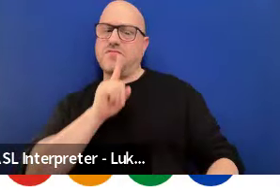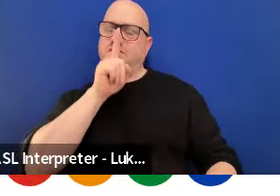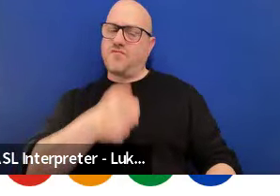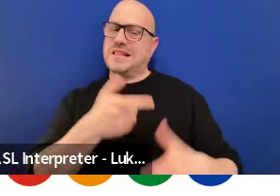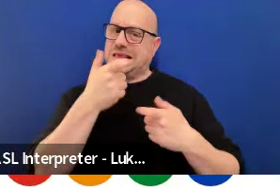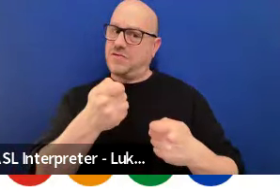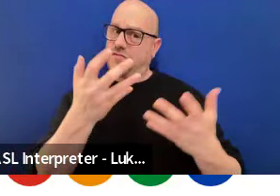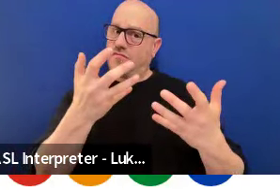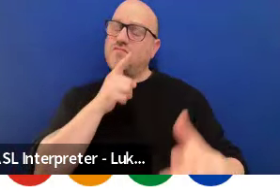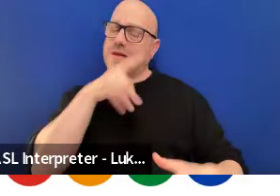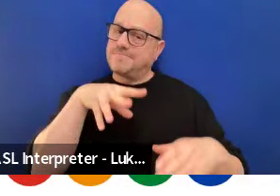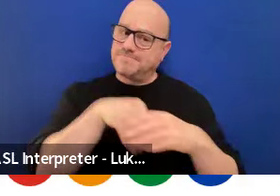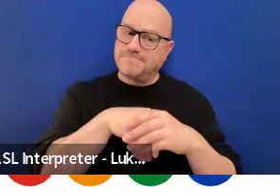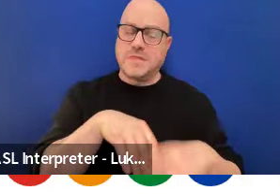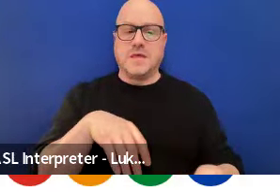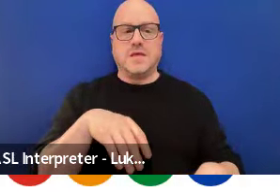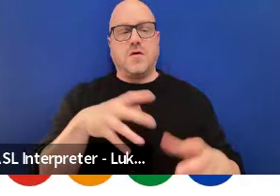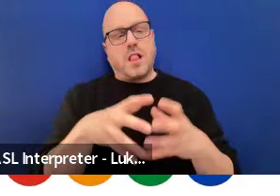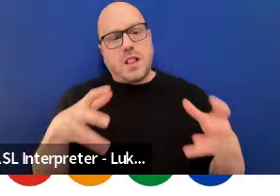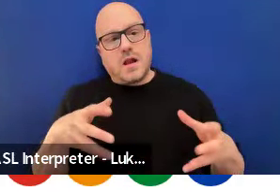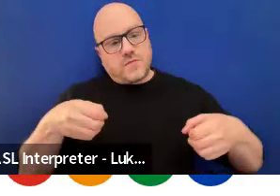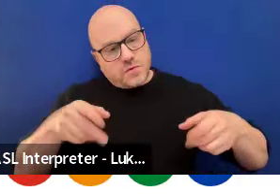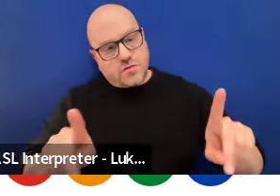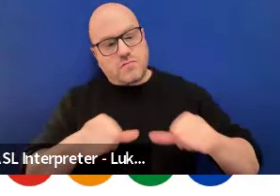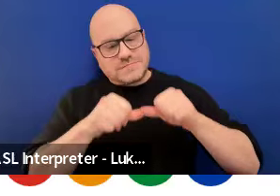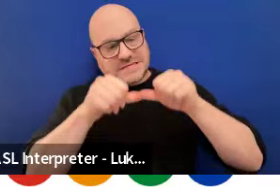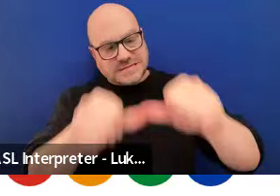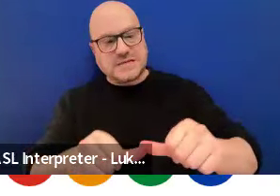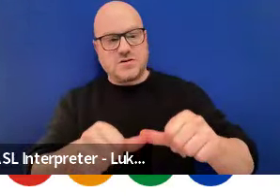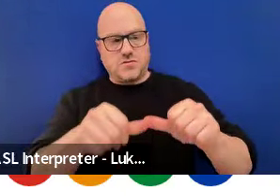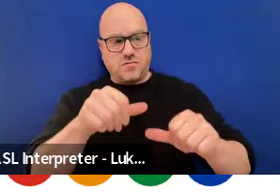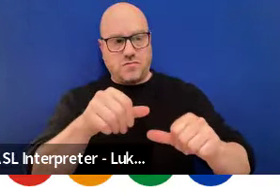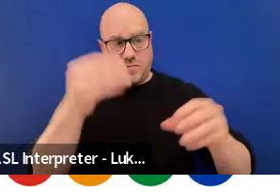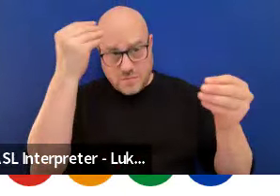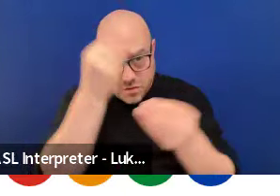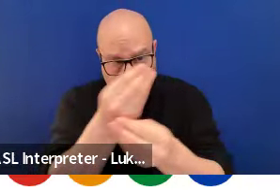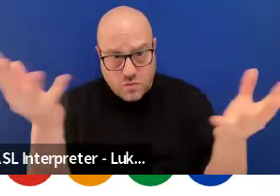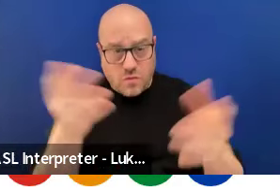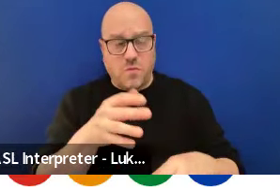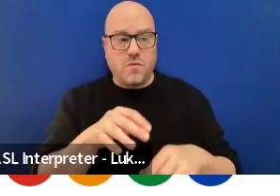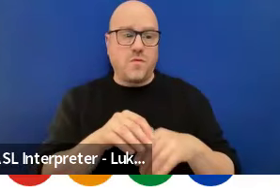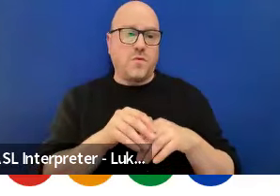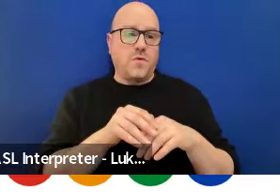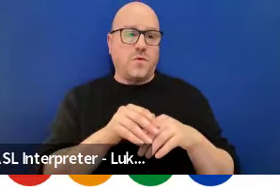DISABILITY COMMUNITY IN GENERAL. SO, LOTS OF